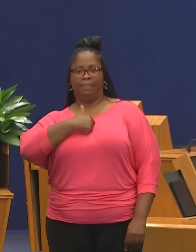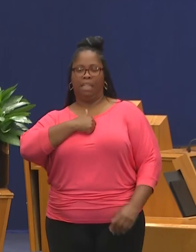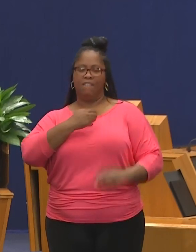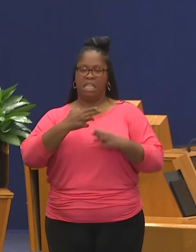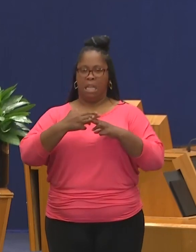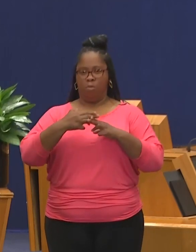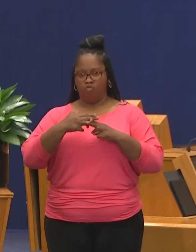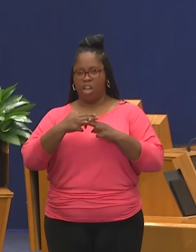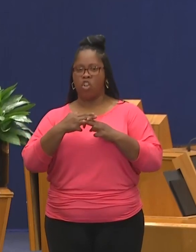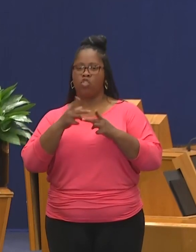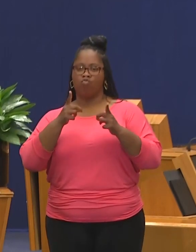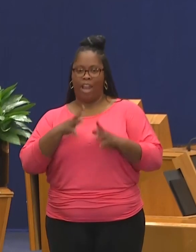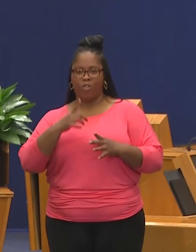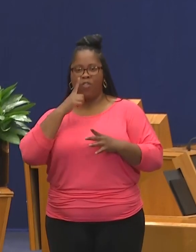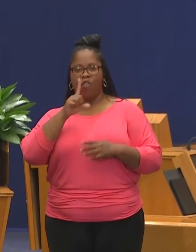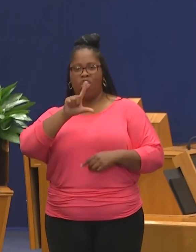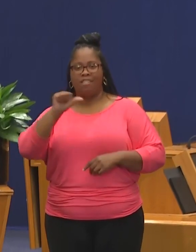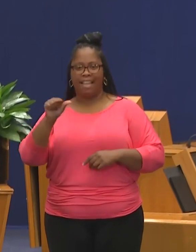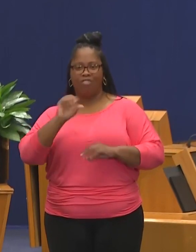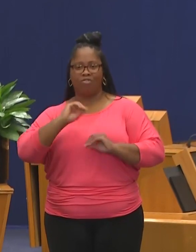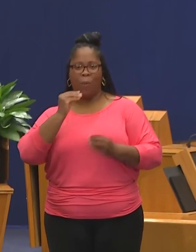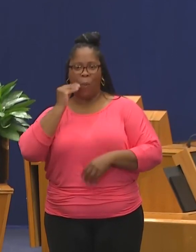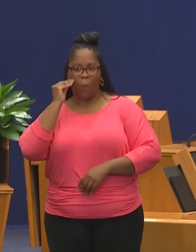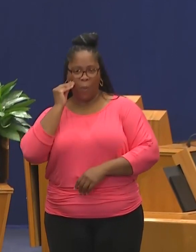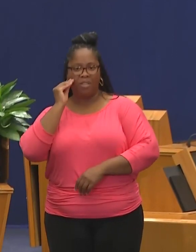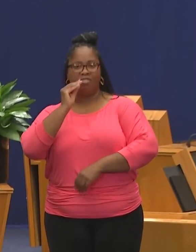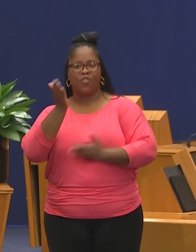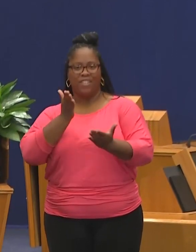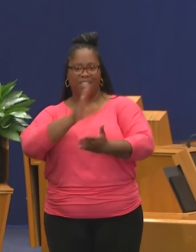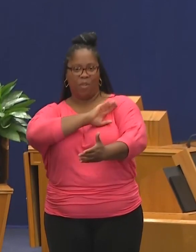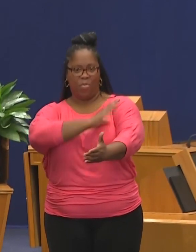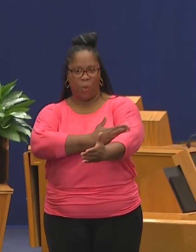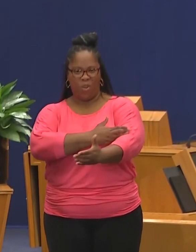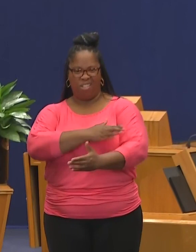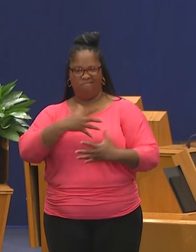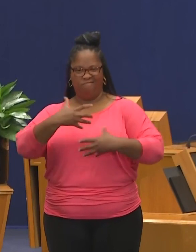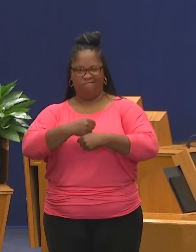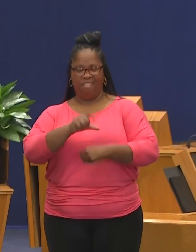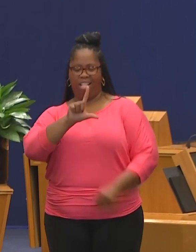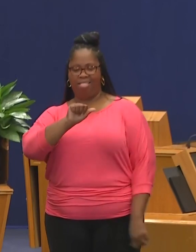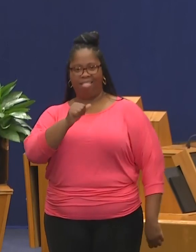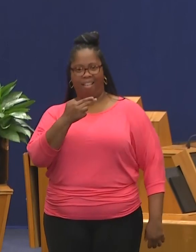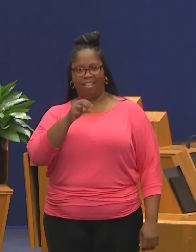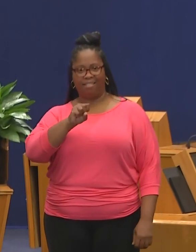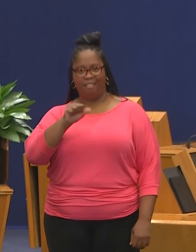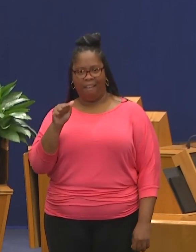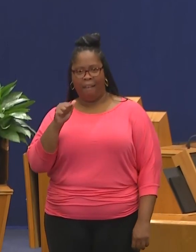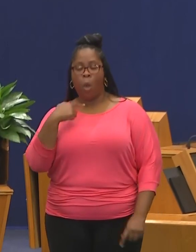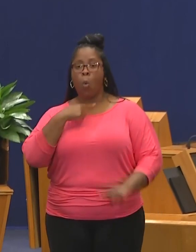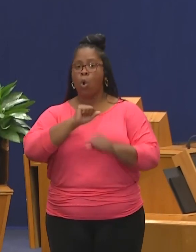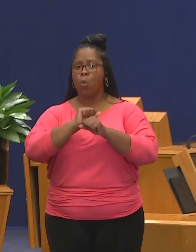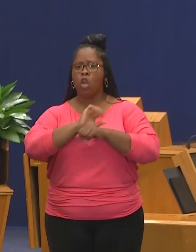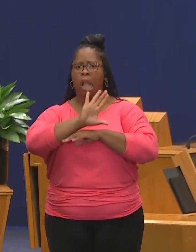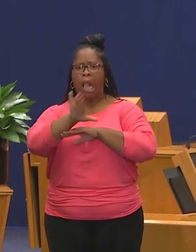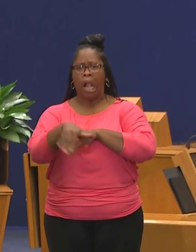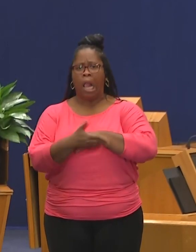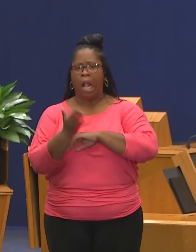GOOD AFTERNOON. I'M HEIDI MARSTON, THE INTERIM DIRECTOR FOR THE LOS ANGELES SERVICES AUTHORITY. LAHSA AND ITS PARTNERS ARE